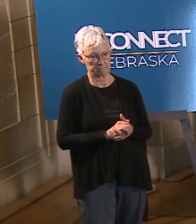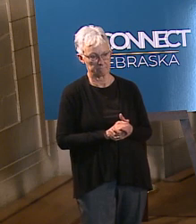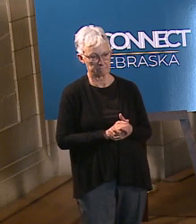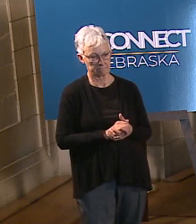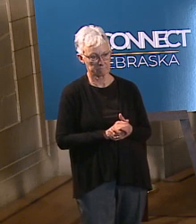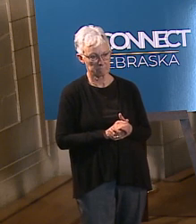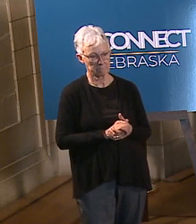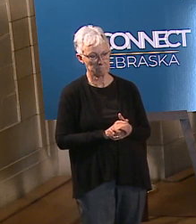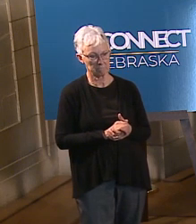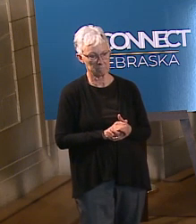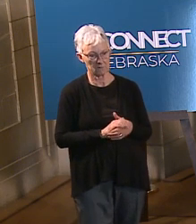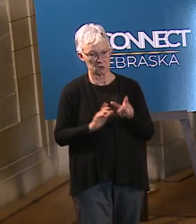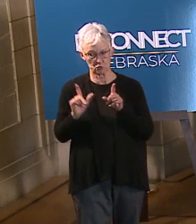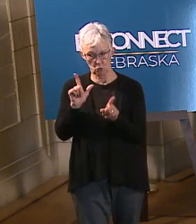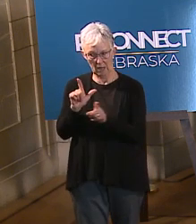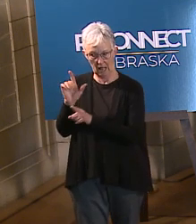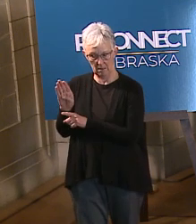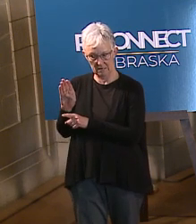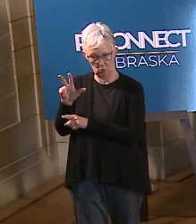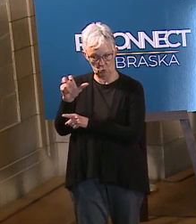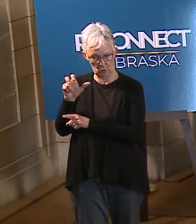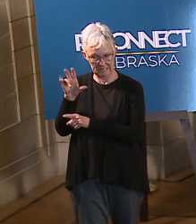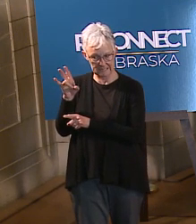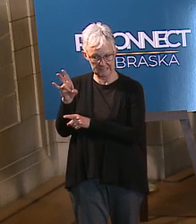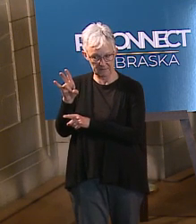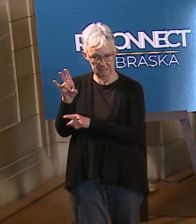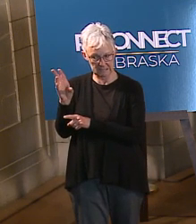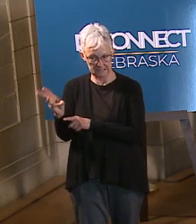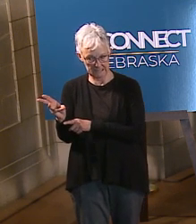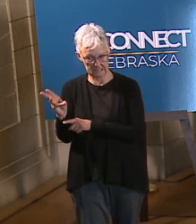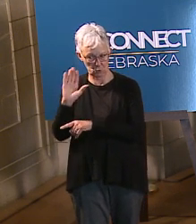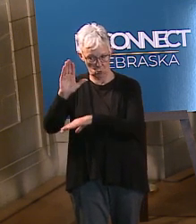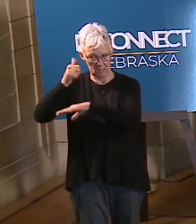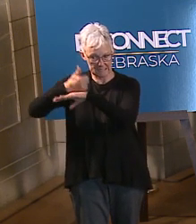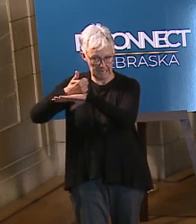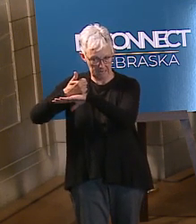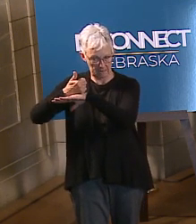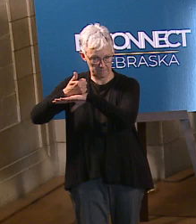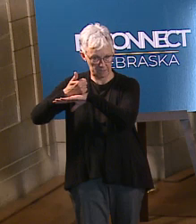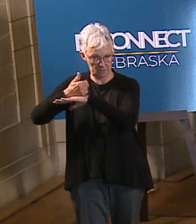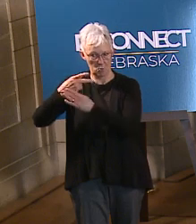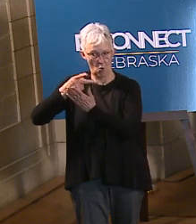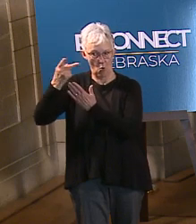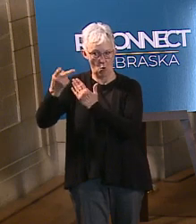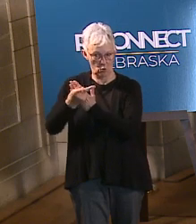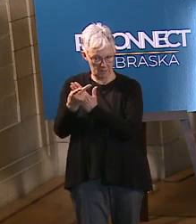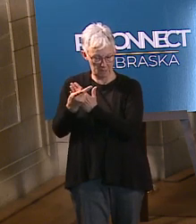APPLICATIONS TO PROVIDE THOSE